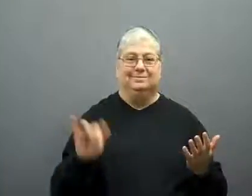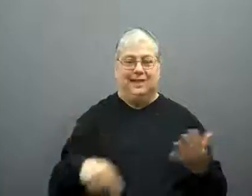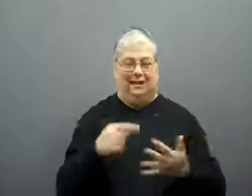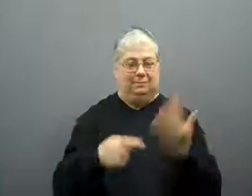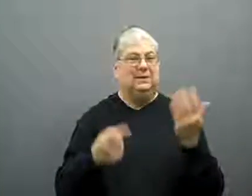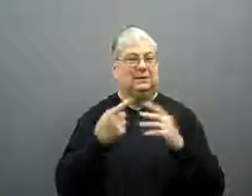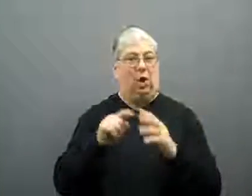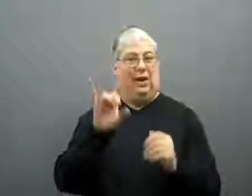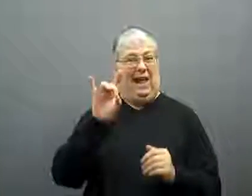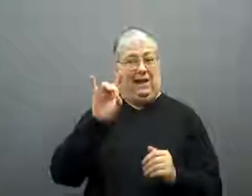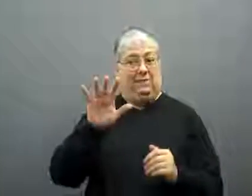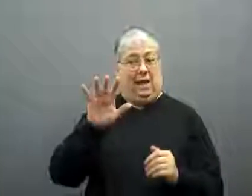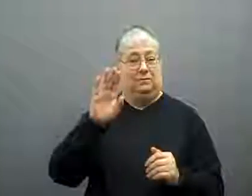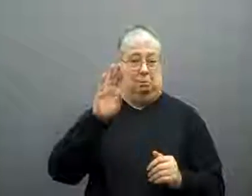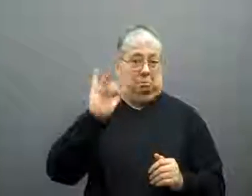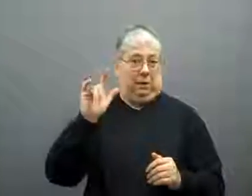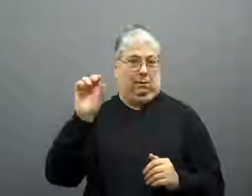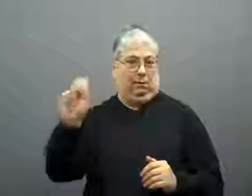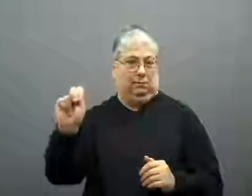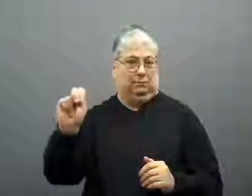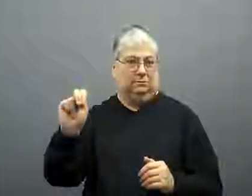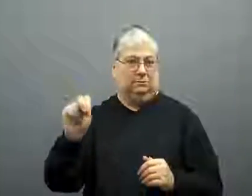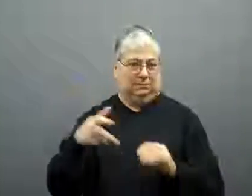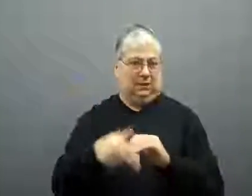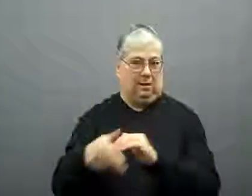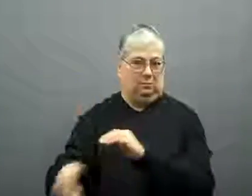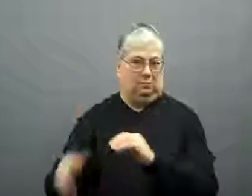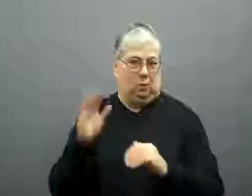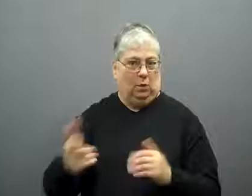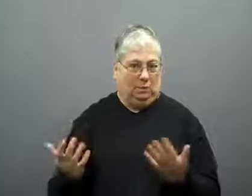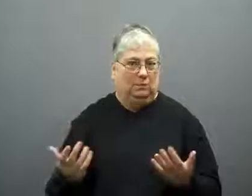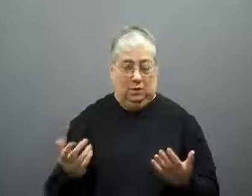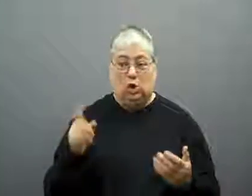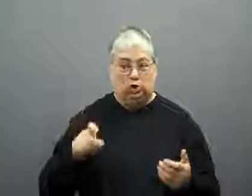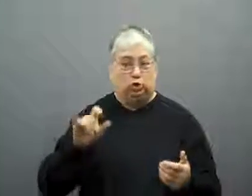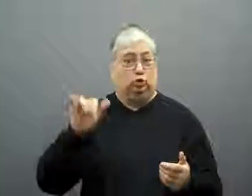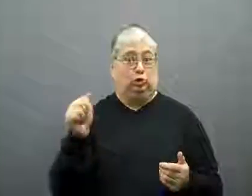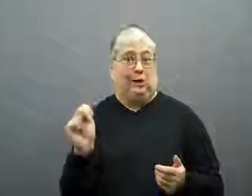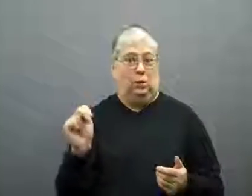$85 billion in cuts would go into effect.